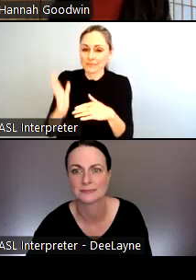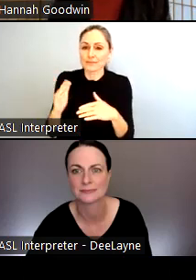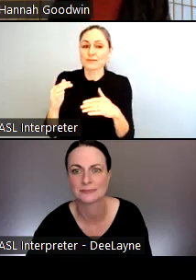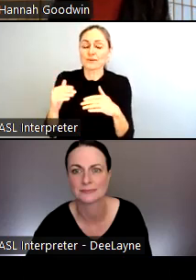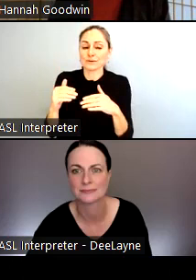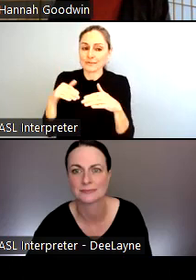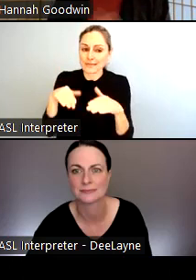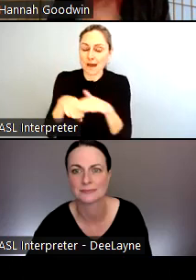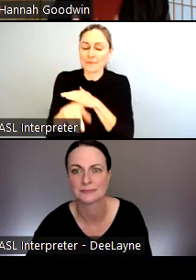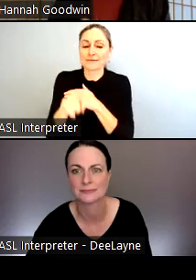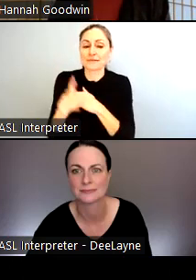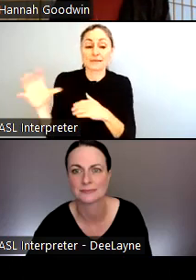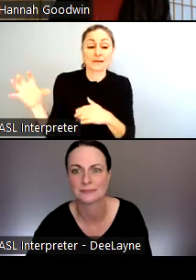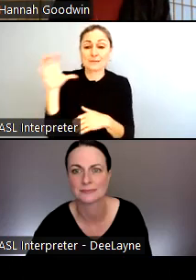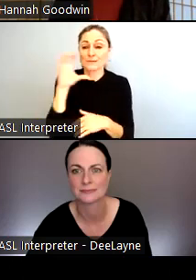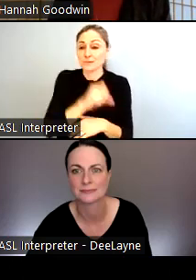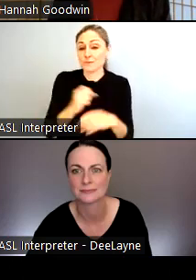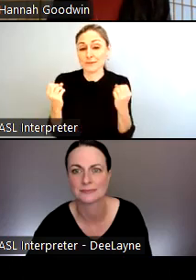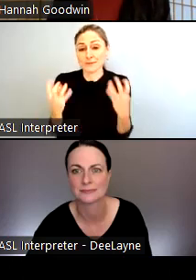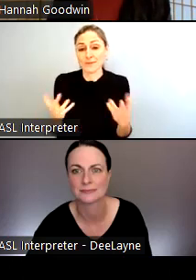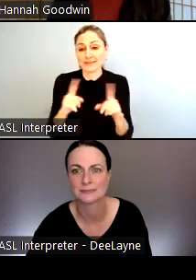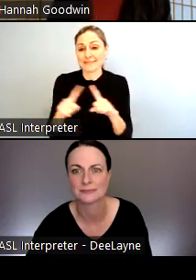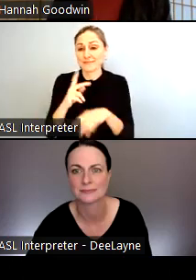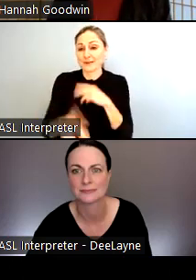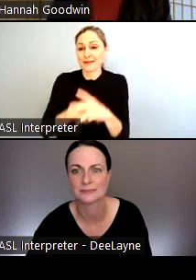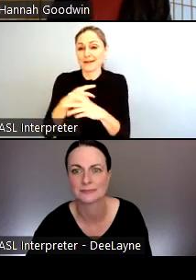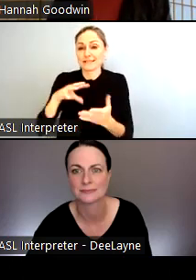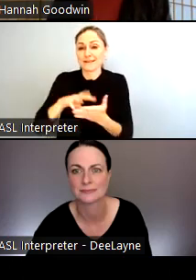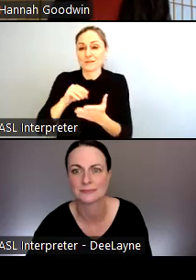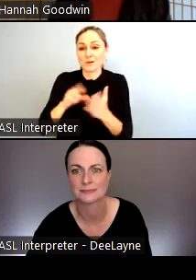assuming all types of learners in your session.